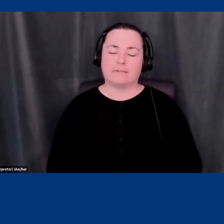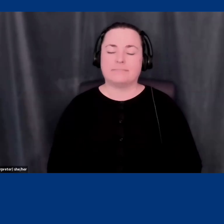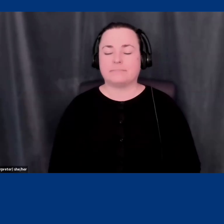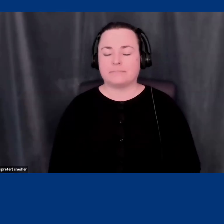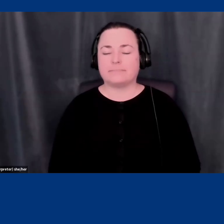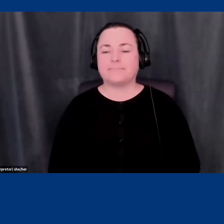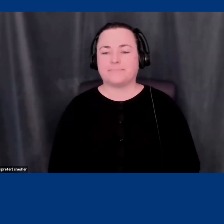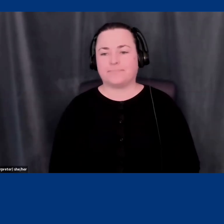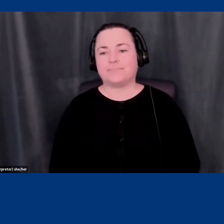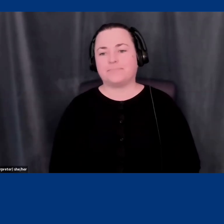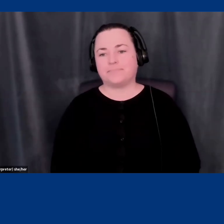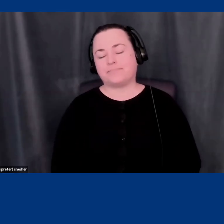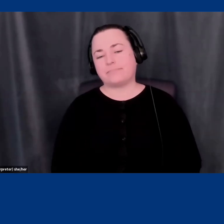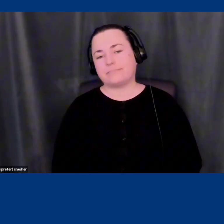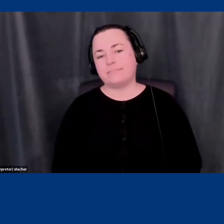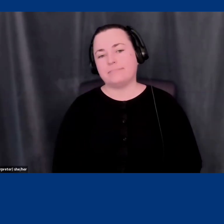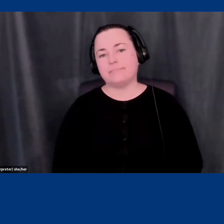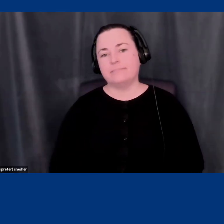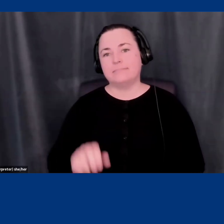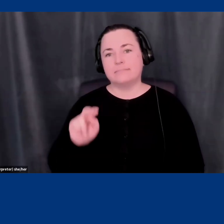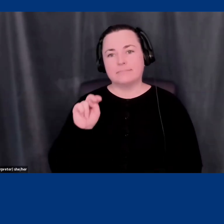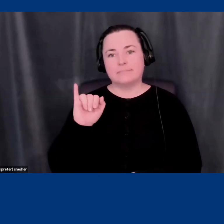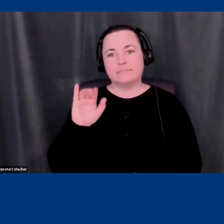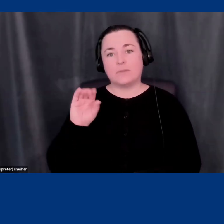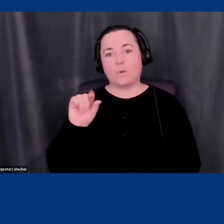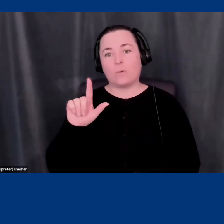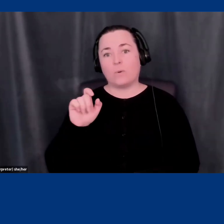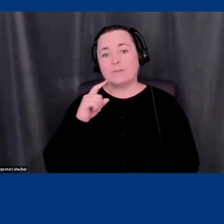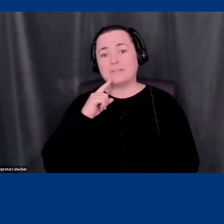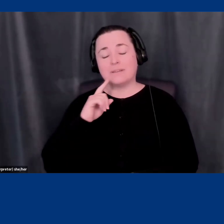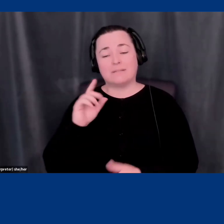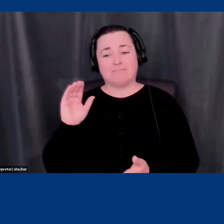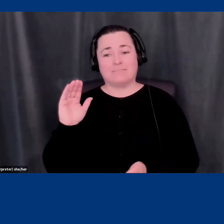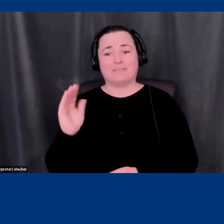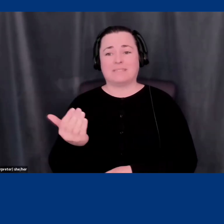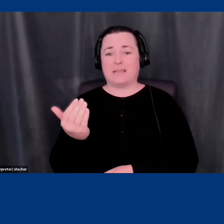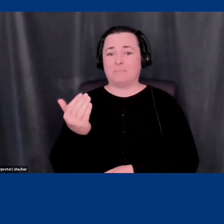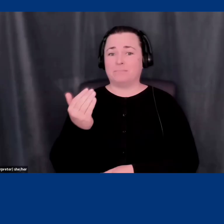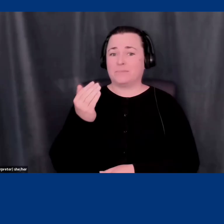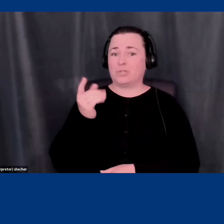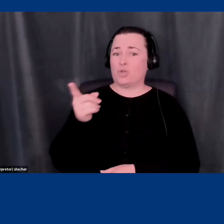It sounds like you and Brandie had an exceptional